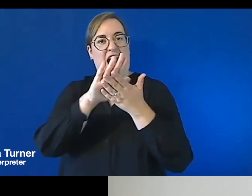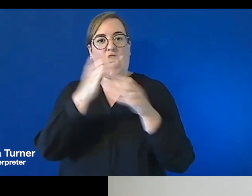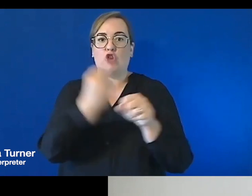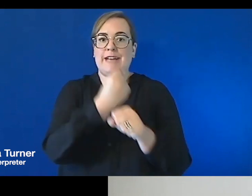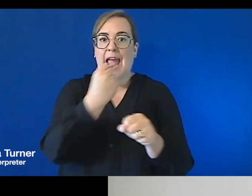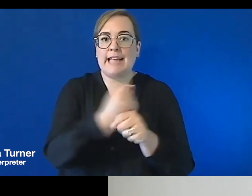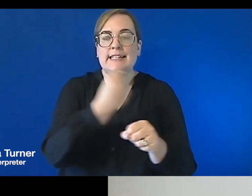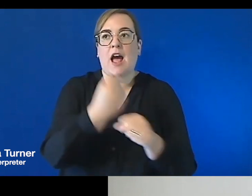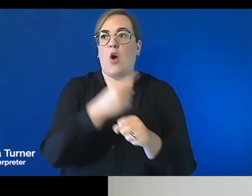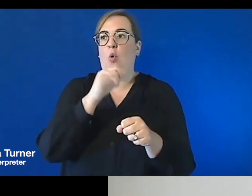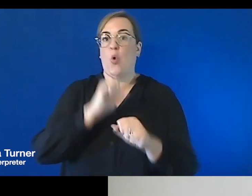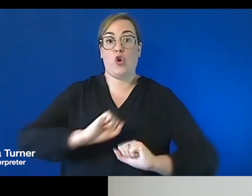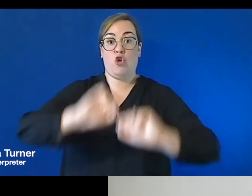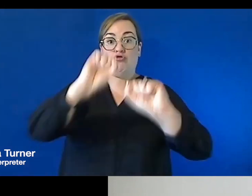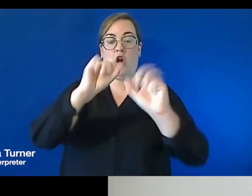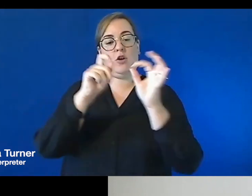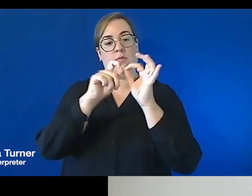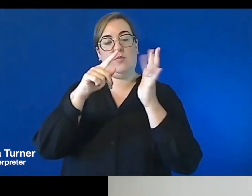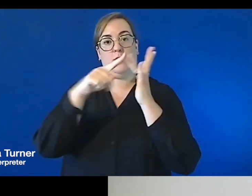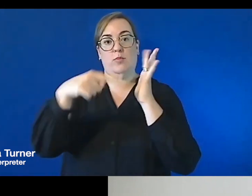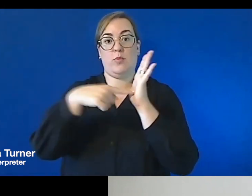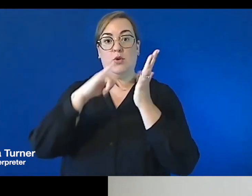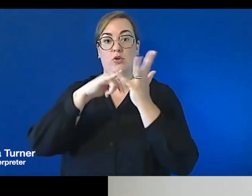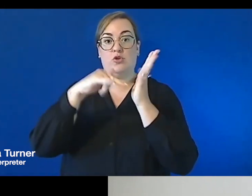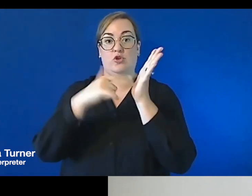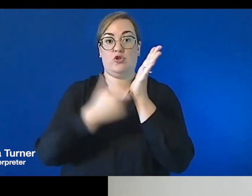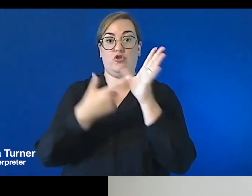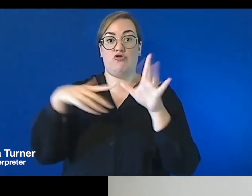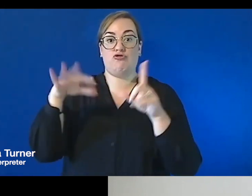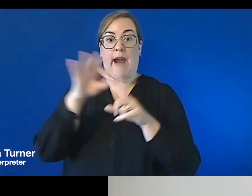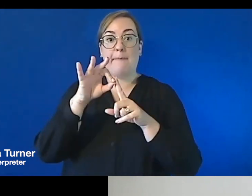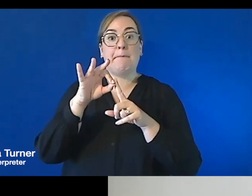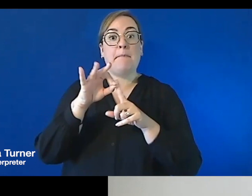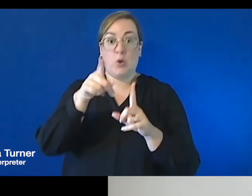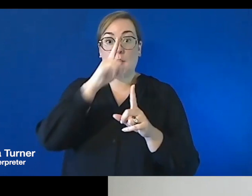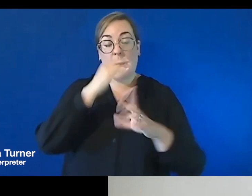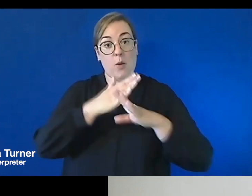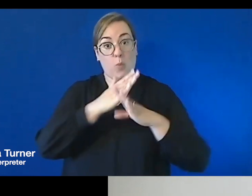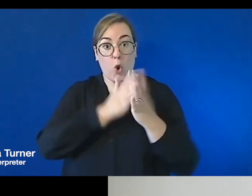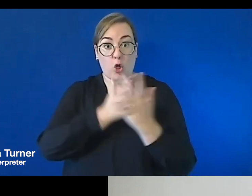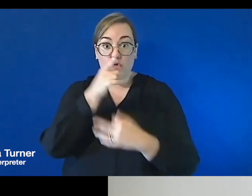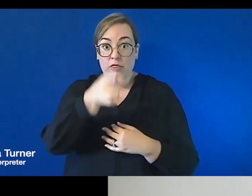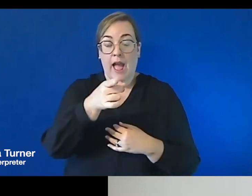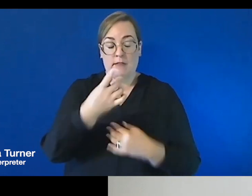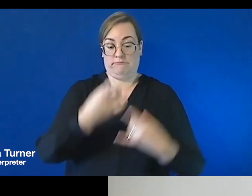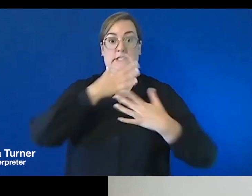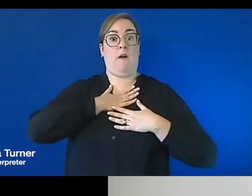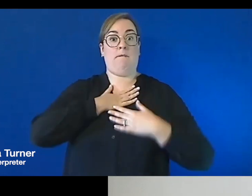there are crowdfunding opportunities, you you can work completely bootstrap way. There are